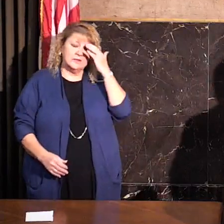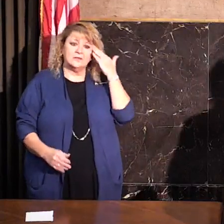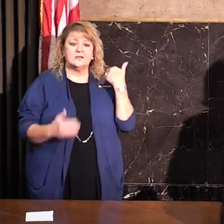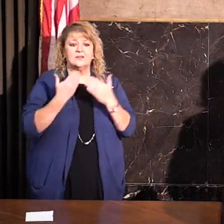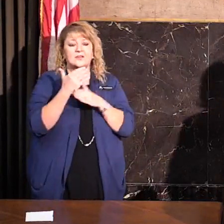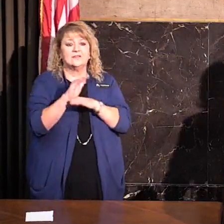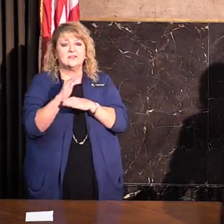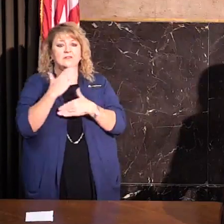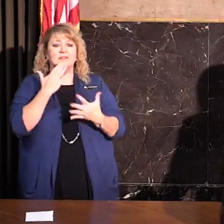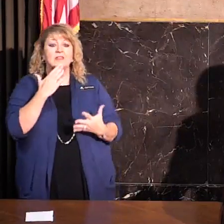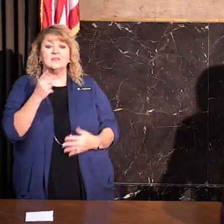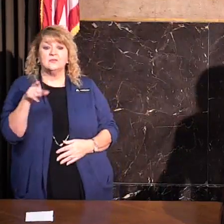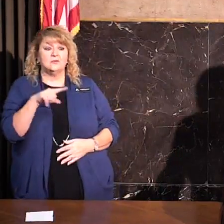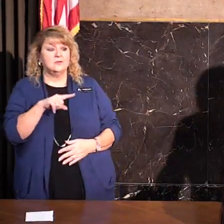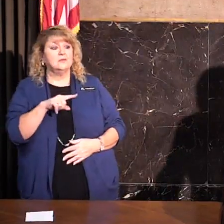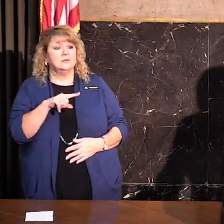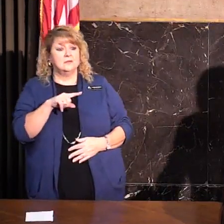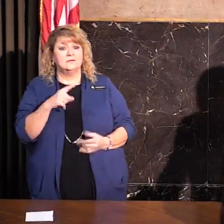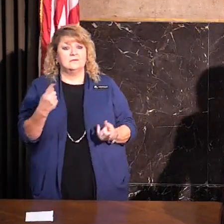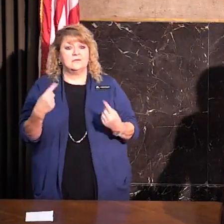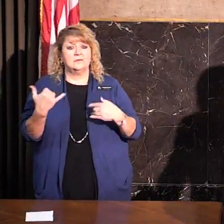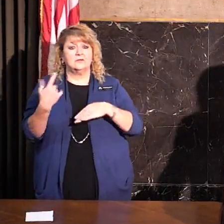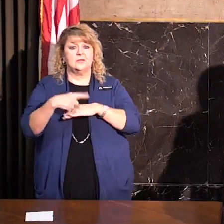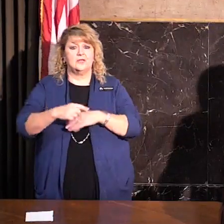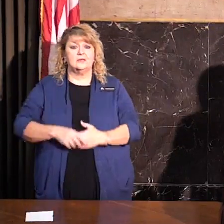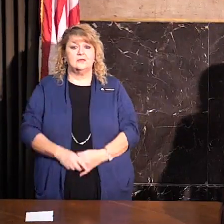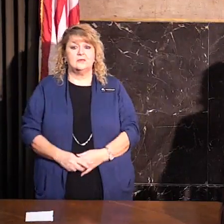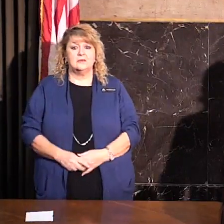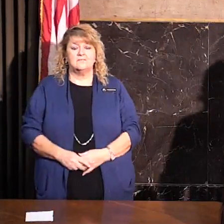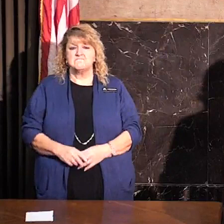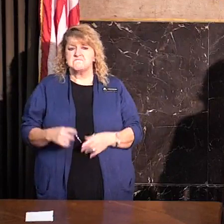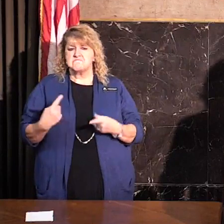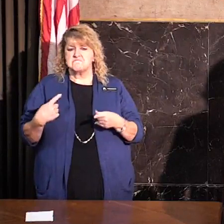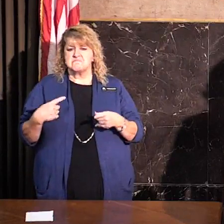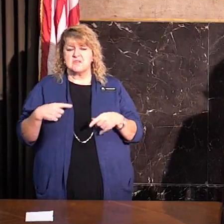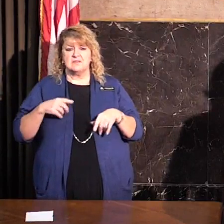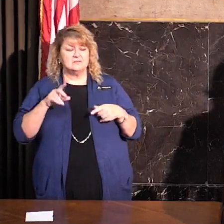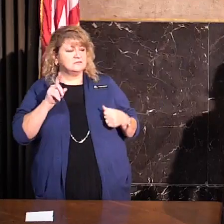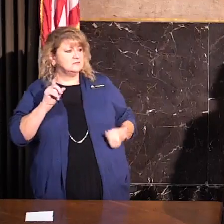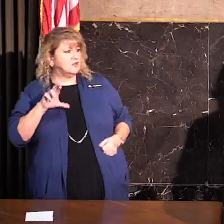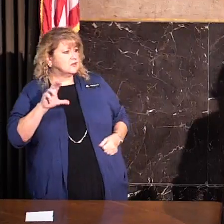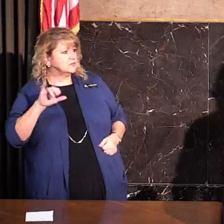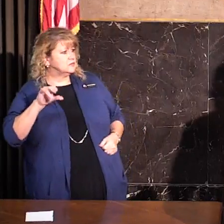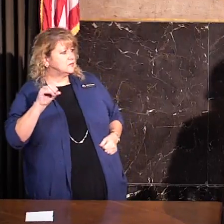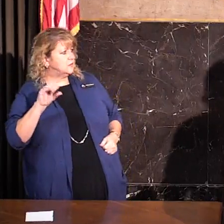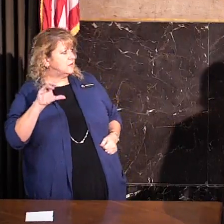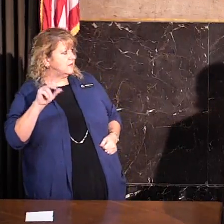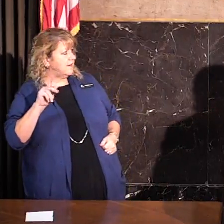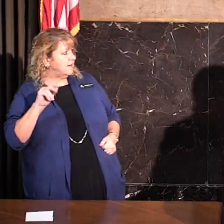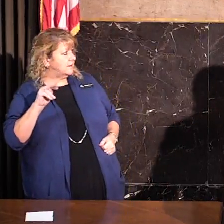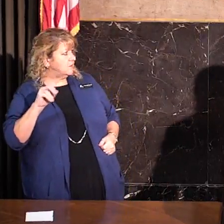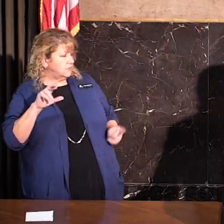Good afternoon and thank you for being here today. Uh as usual, I'm joined by Doctor Joe